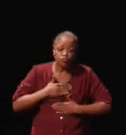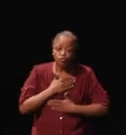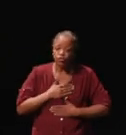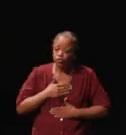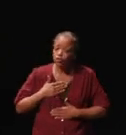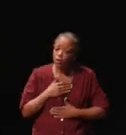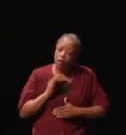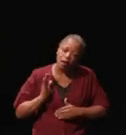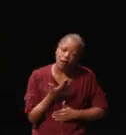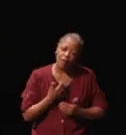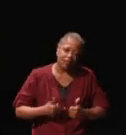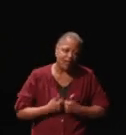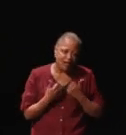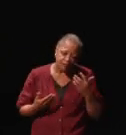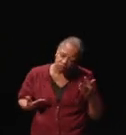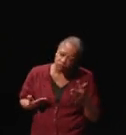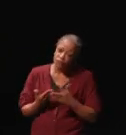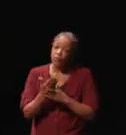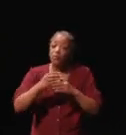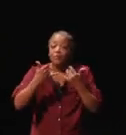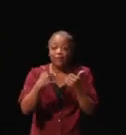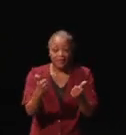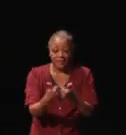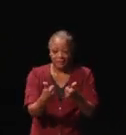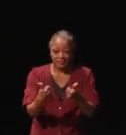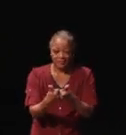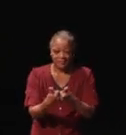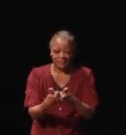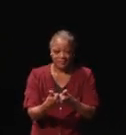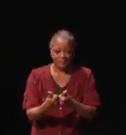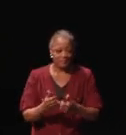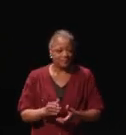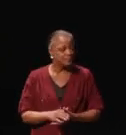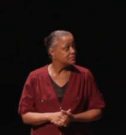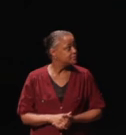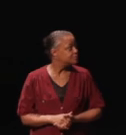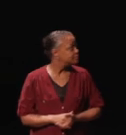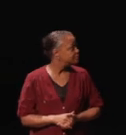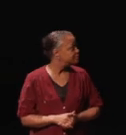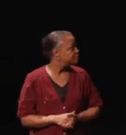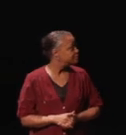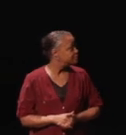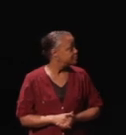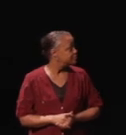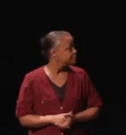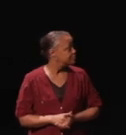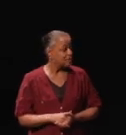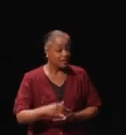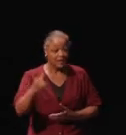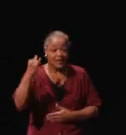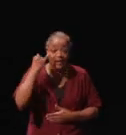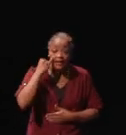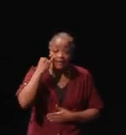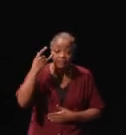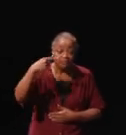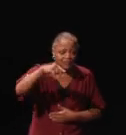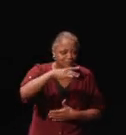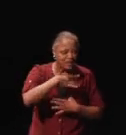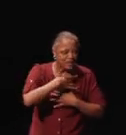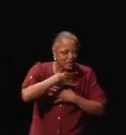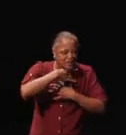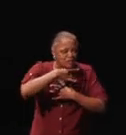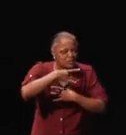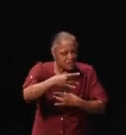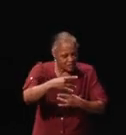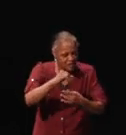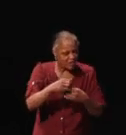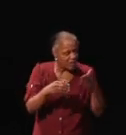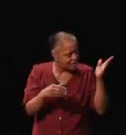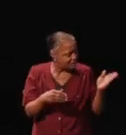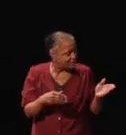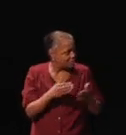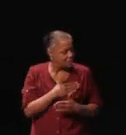If you interested in that, please contact us.